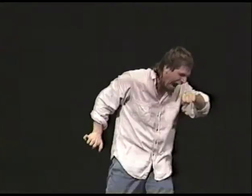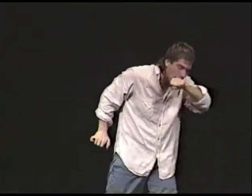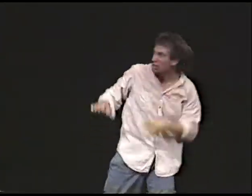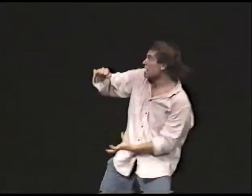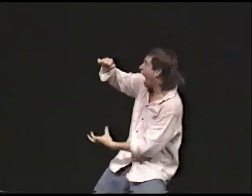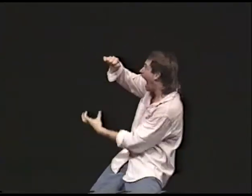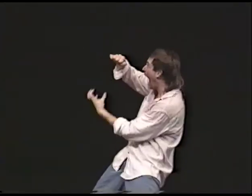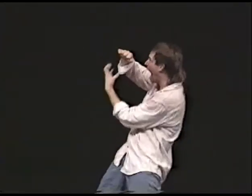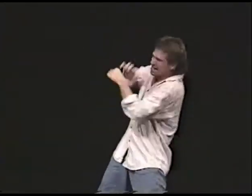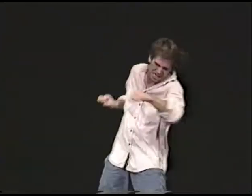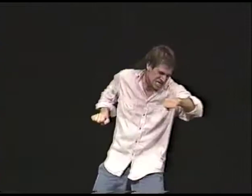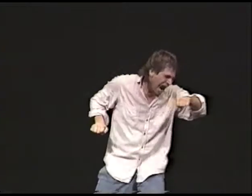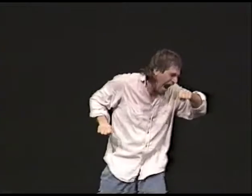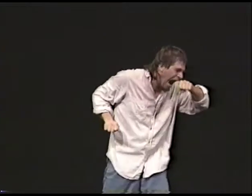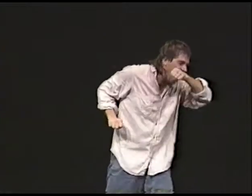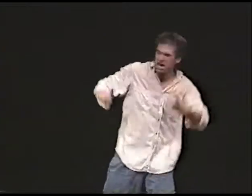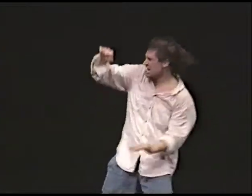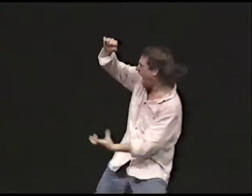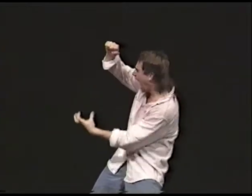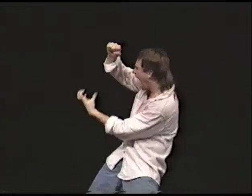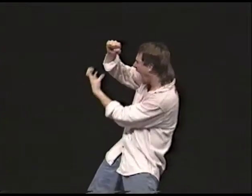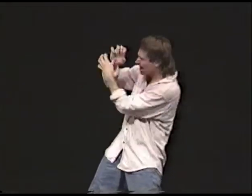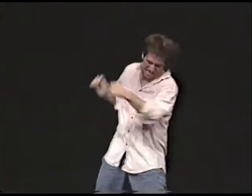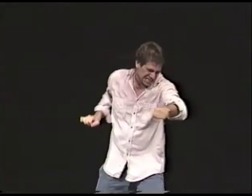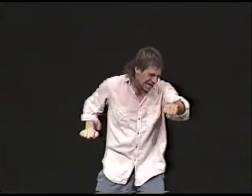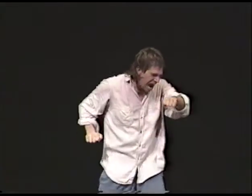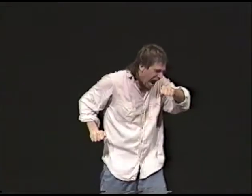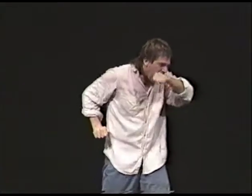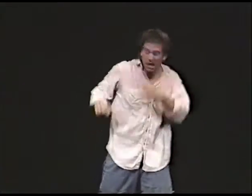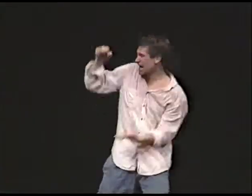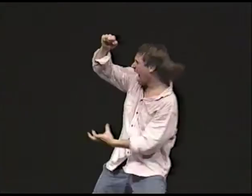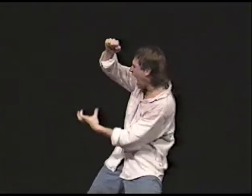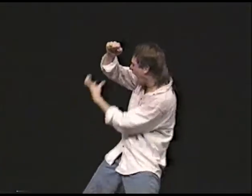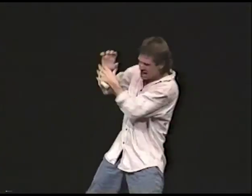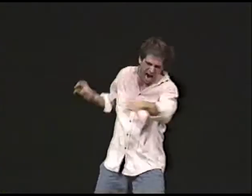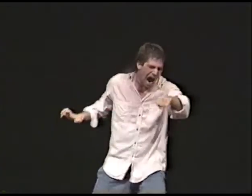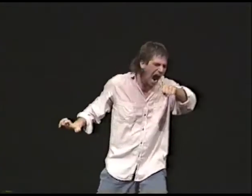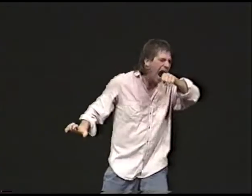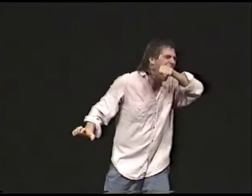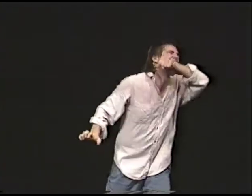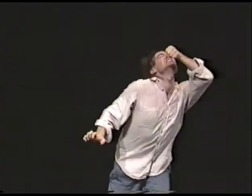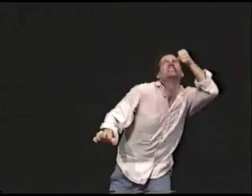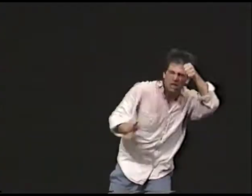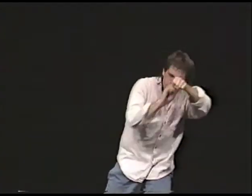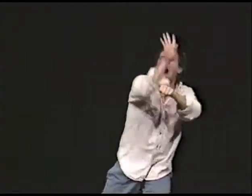wind down, jaws reaching towards unpadded arm,